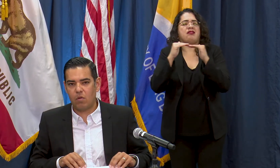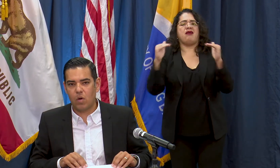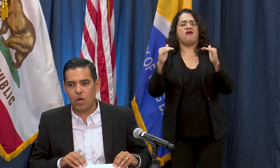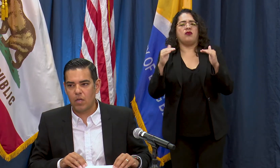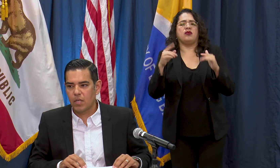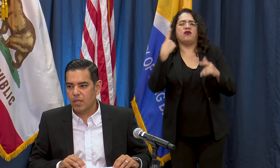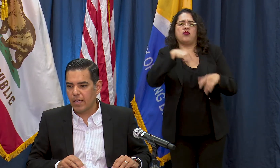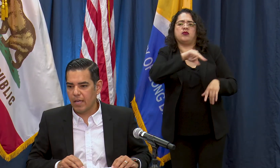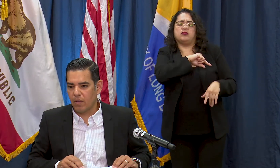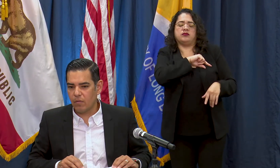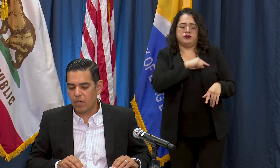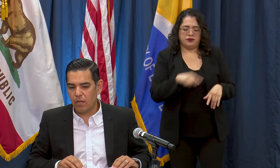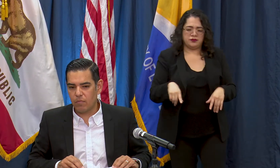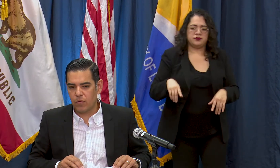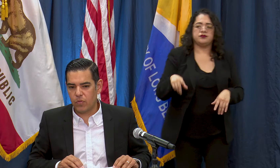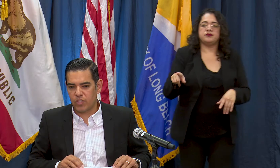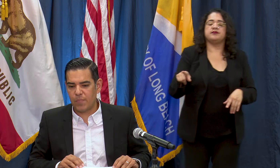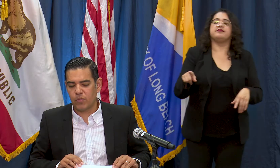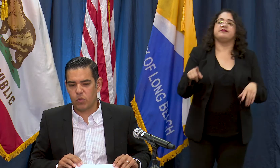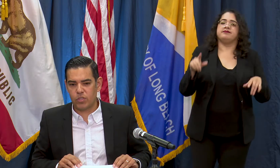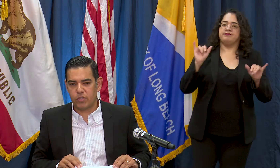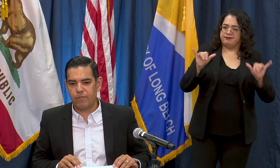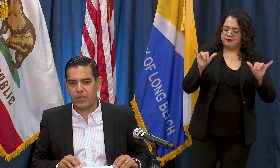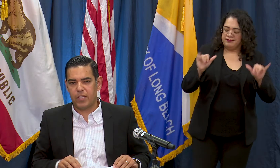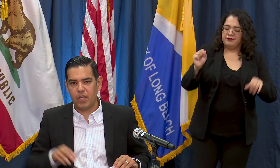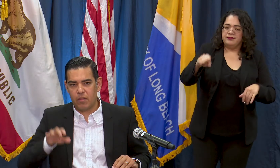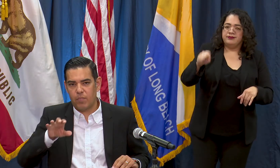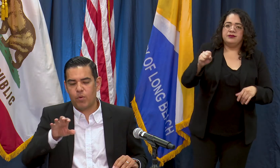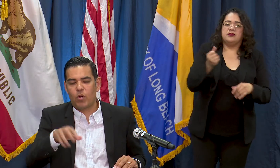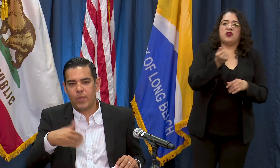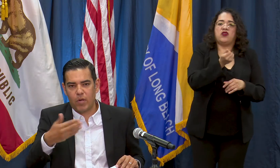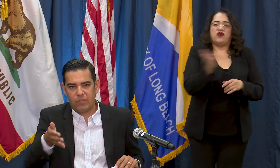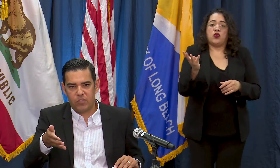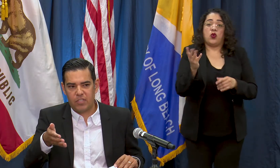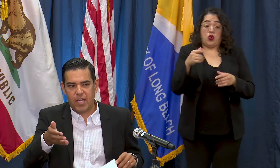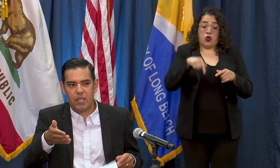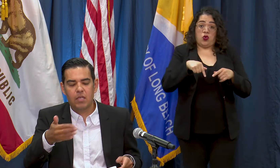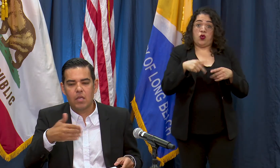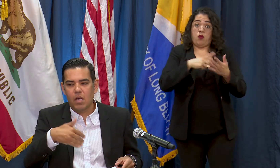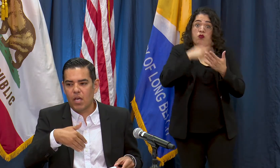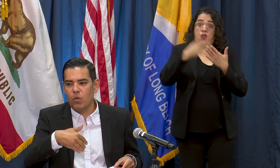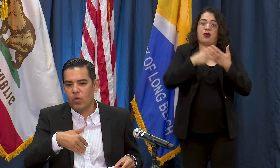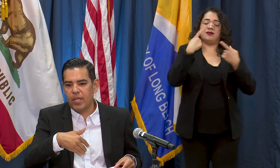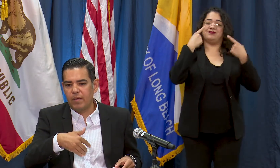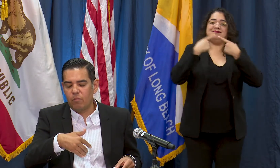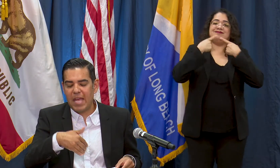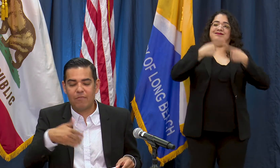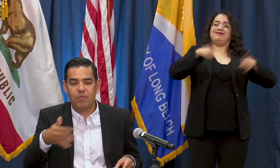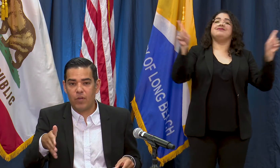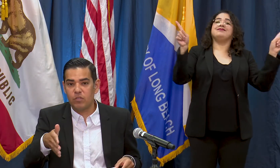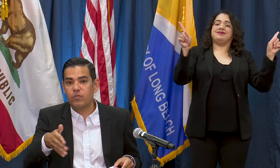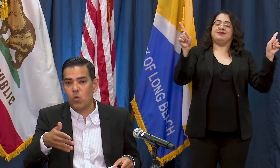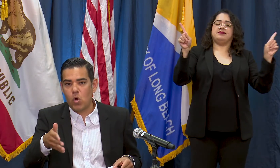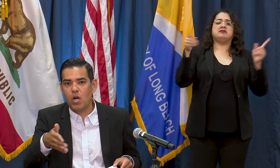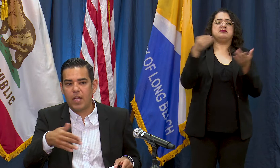The program that we're announcing today we have the funds for and